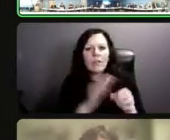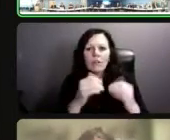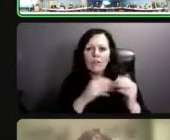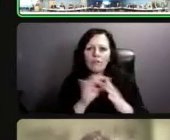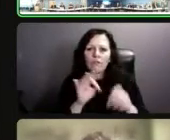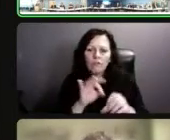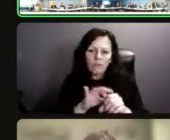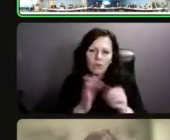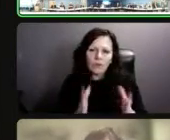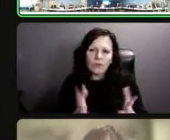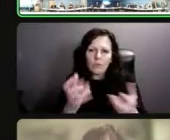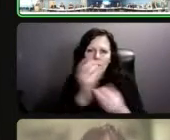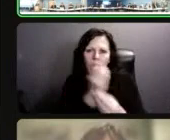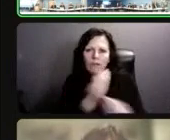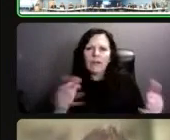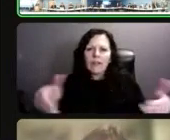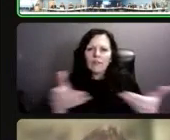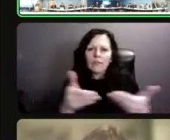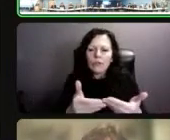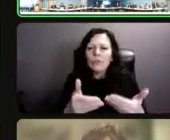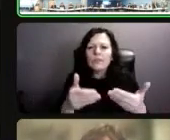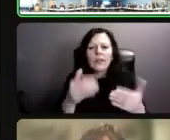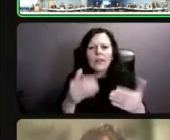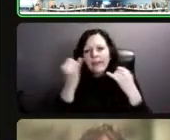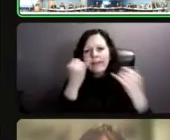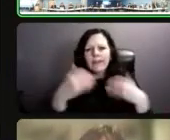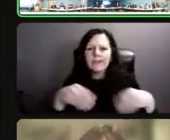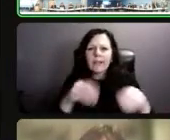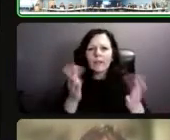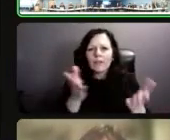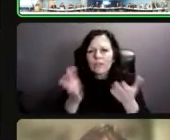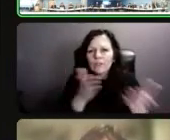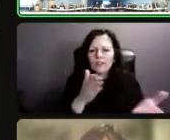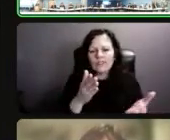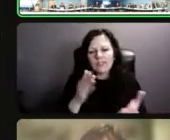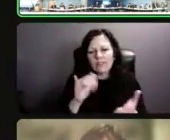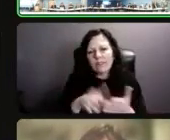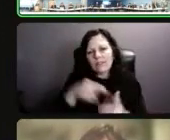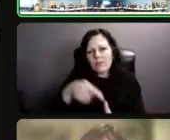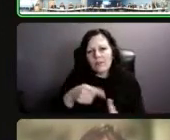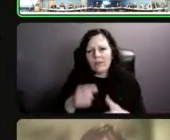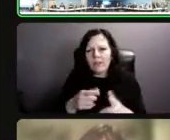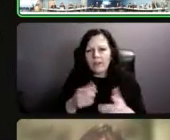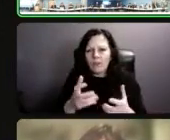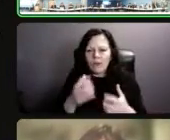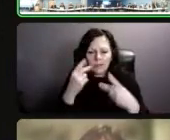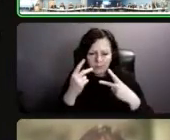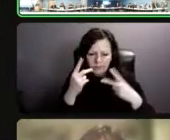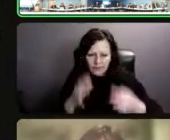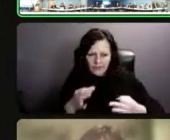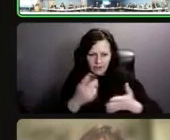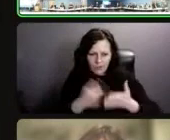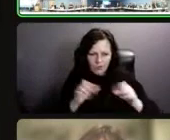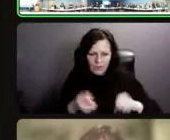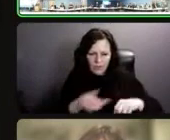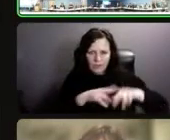THE AND THAT WOULD BE THE IDEA IF YOU'RE GOING OUT TO THE VOTERS YOU WANT TO SOLVE.